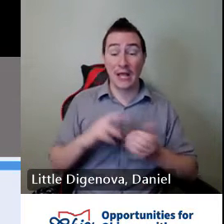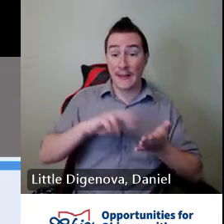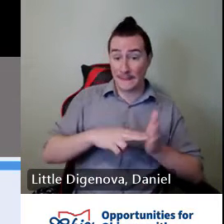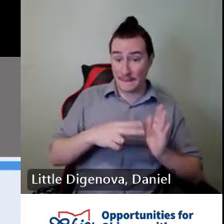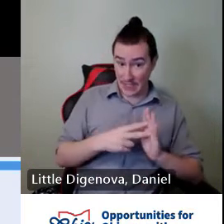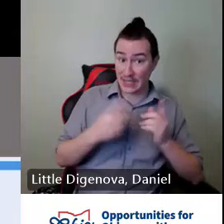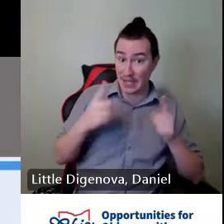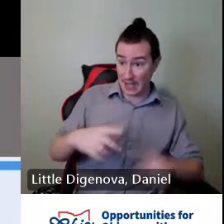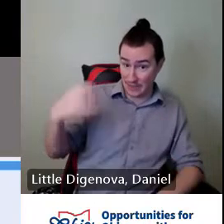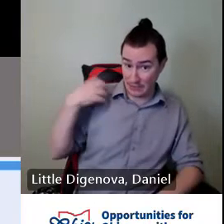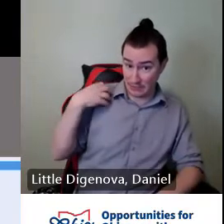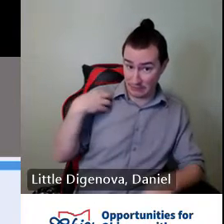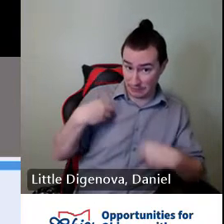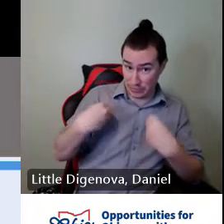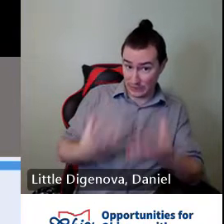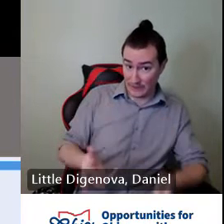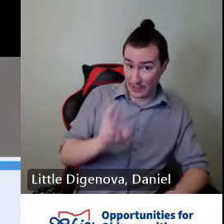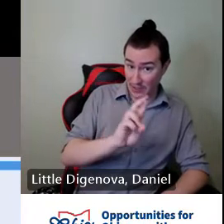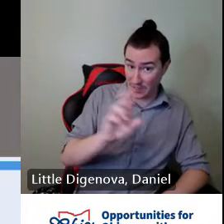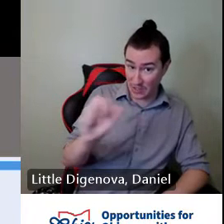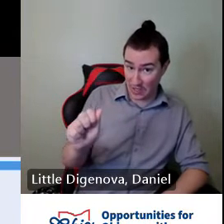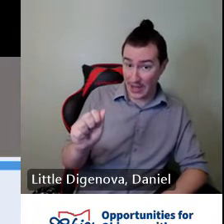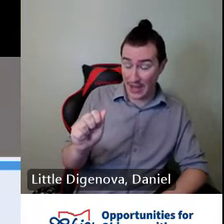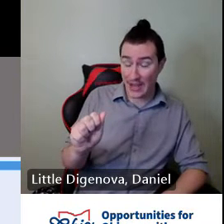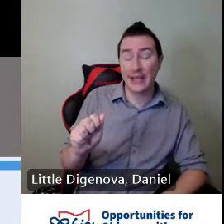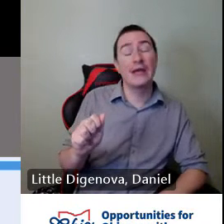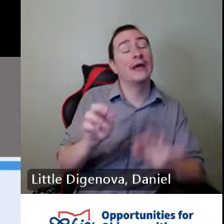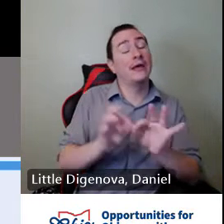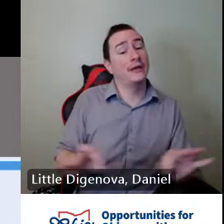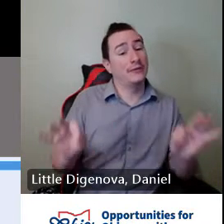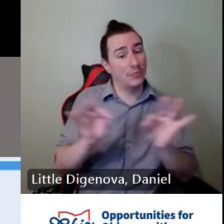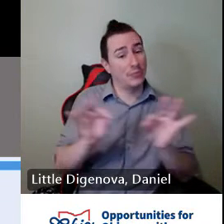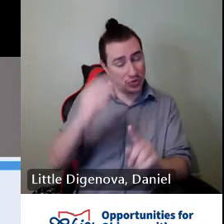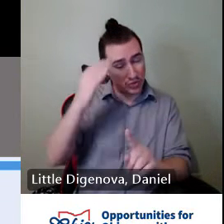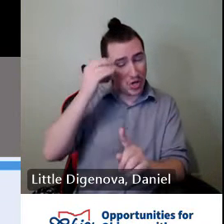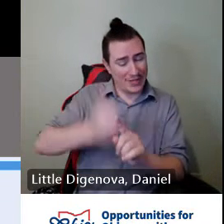accommodation is each employee will be affected differently by their disability,